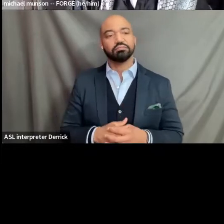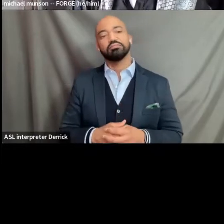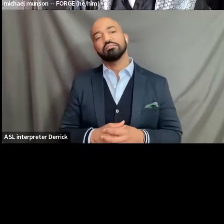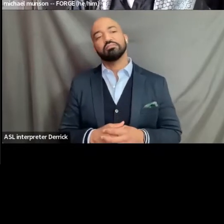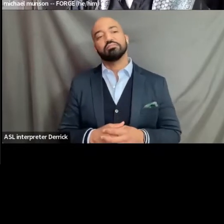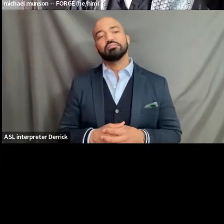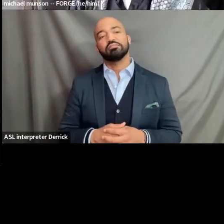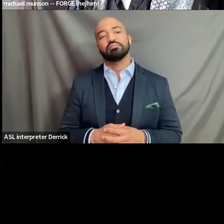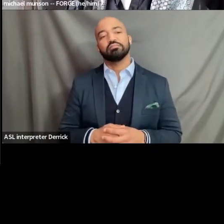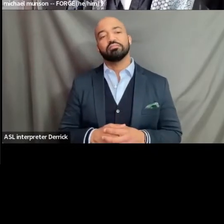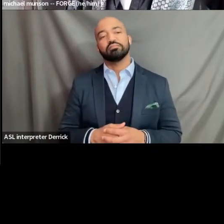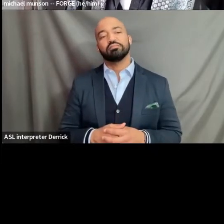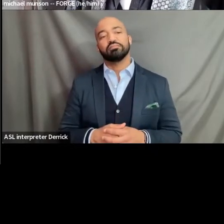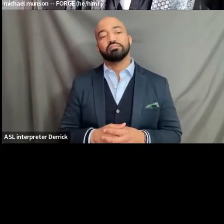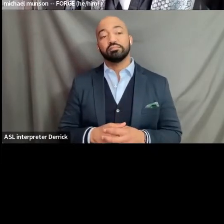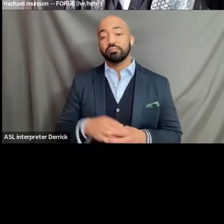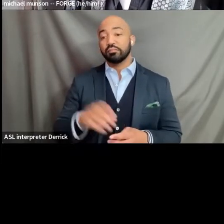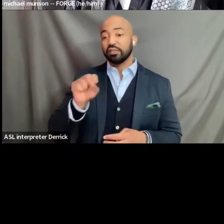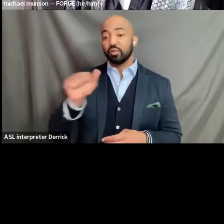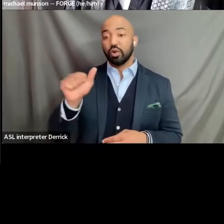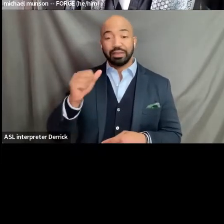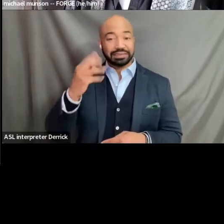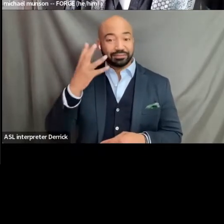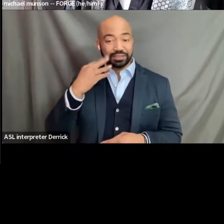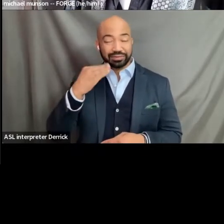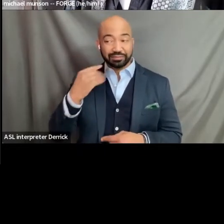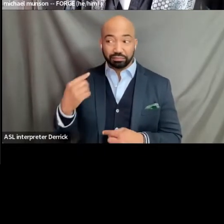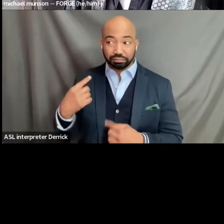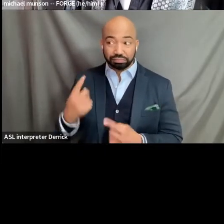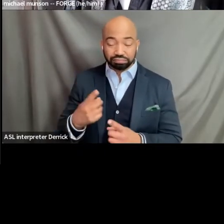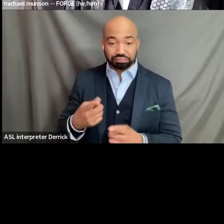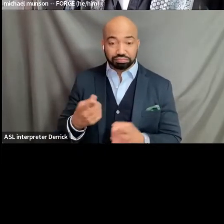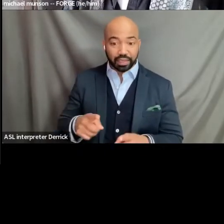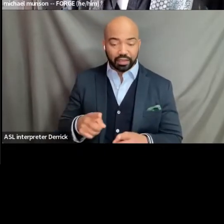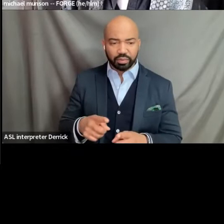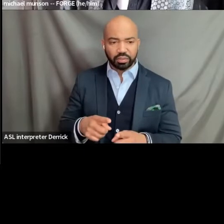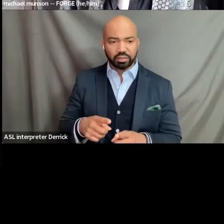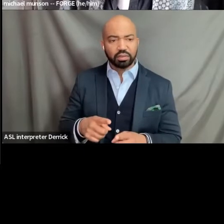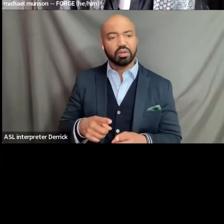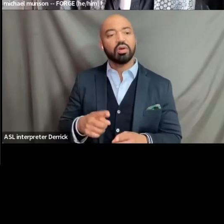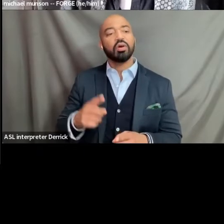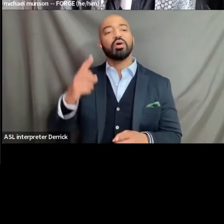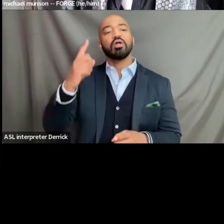People with sexual assault histories might believe that that was an educational event